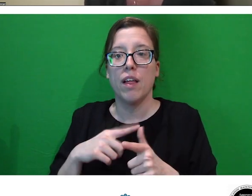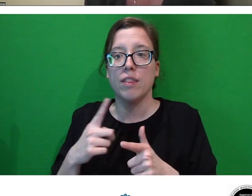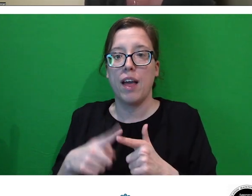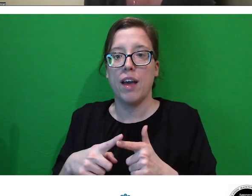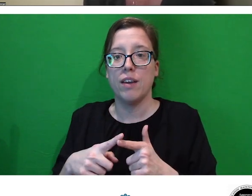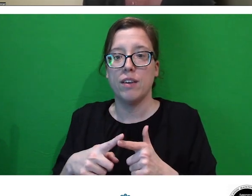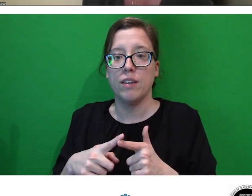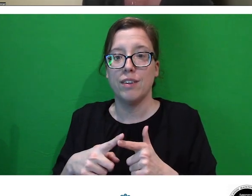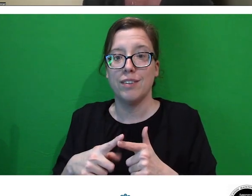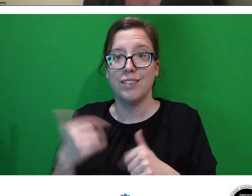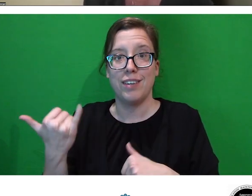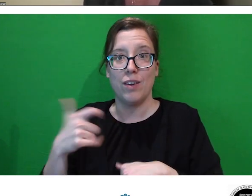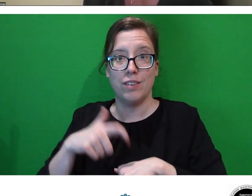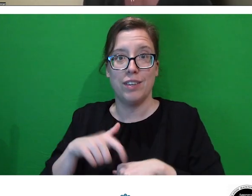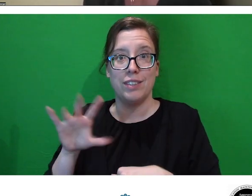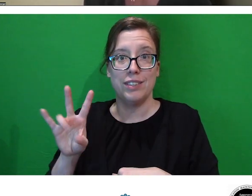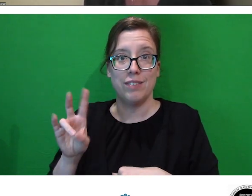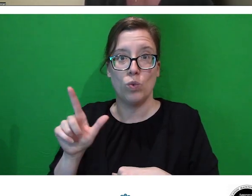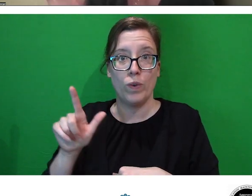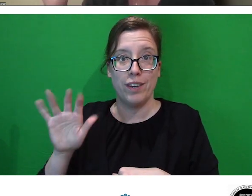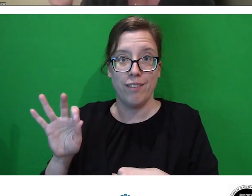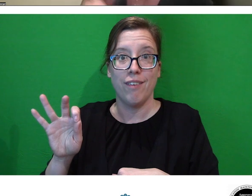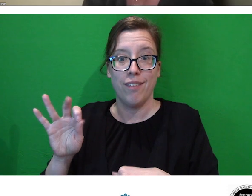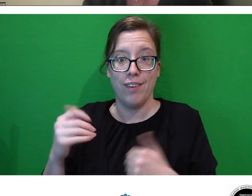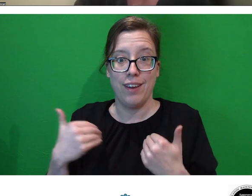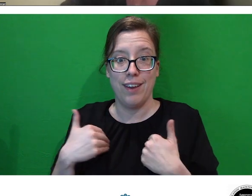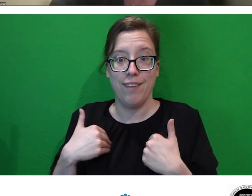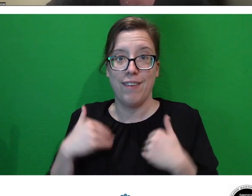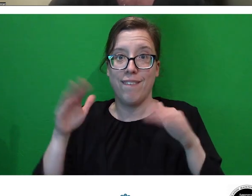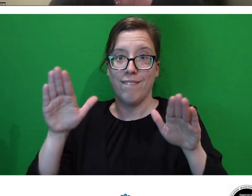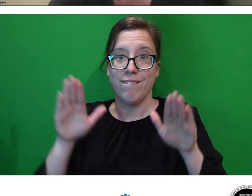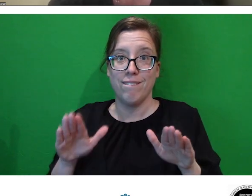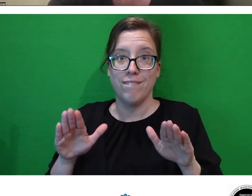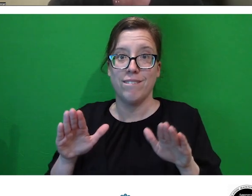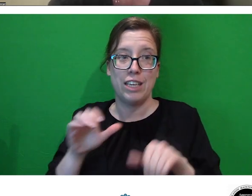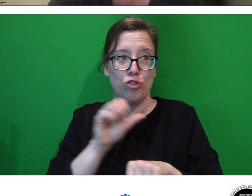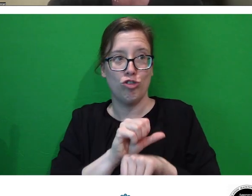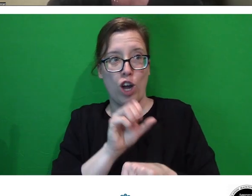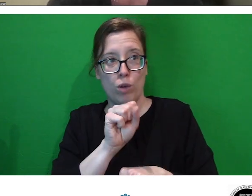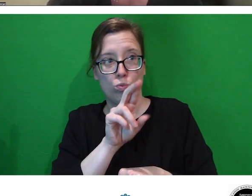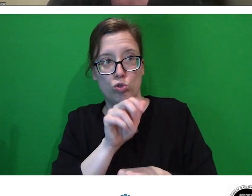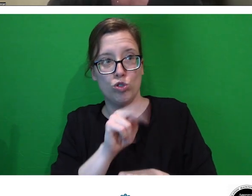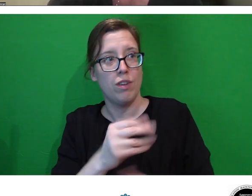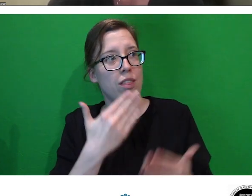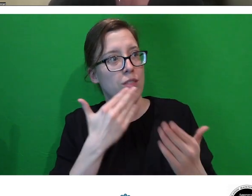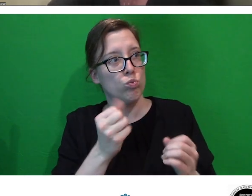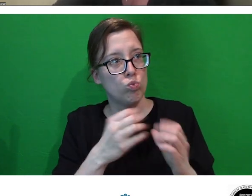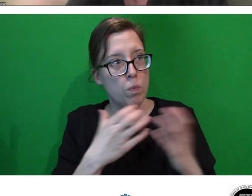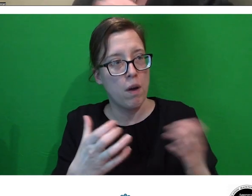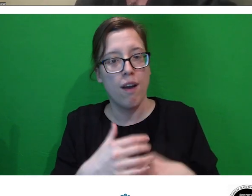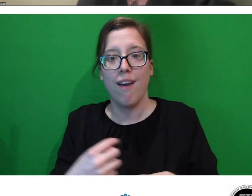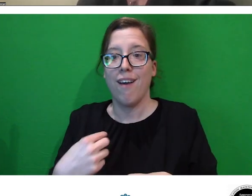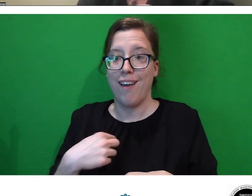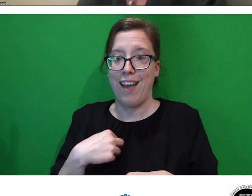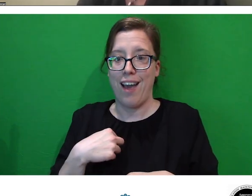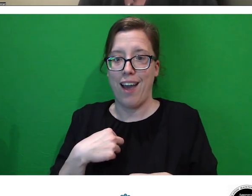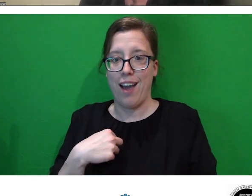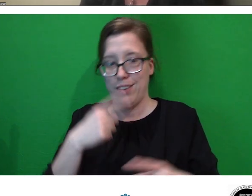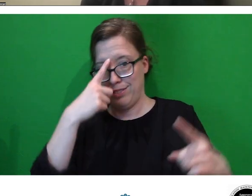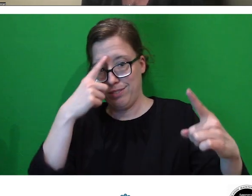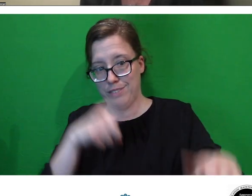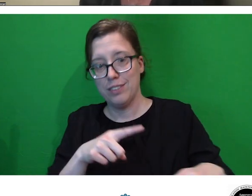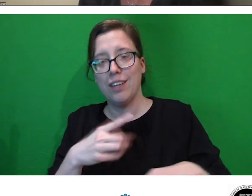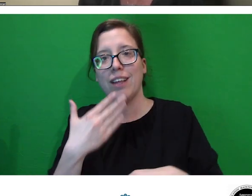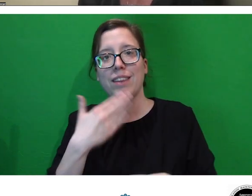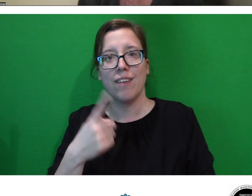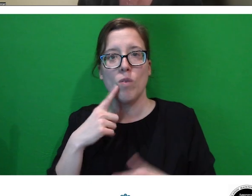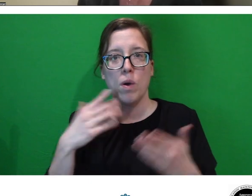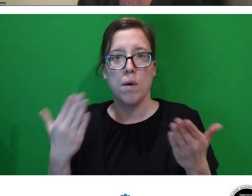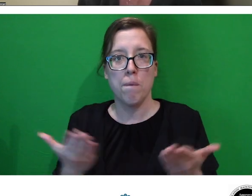upcoming training series, feel free to share it. You know, and then it is 7:29, and we have a